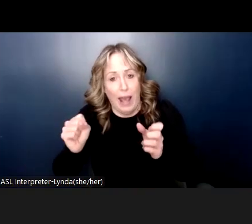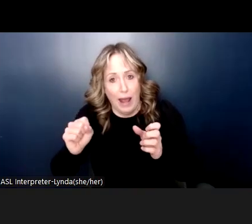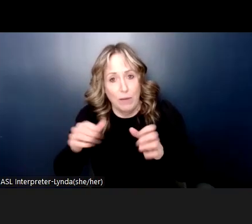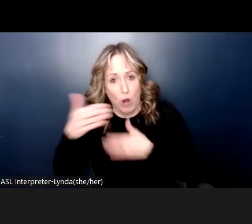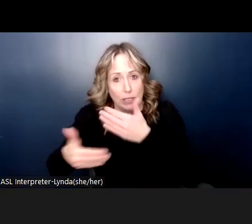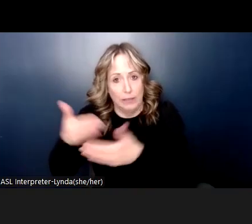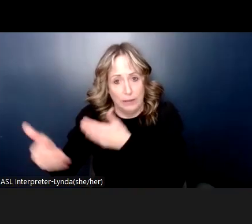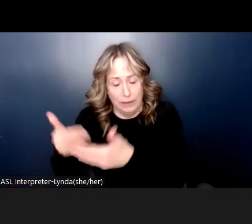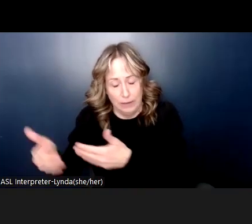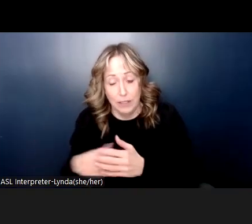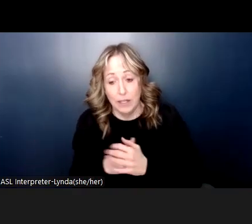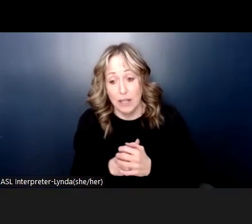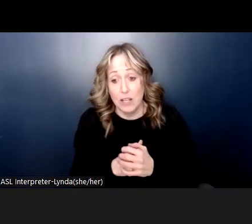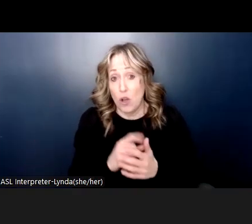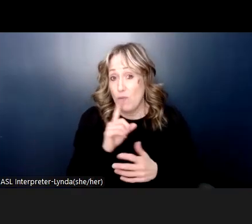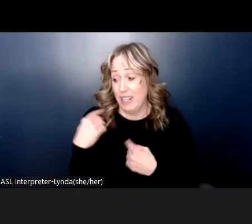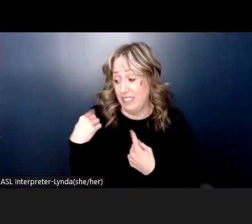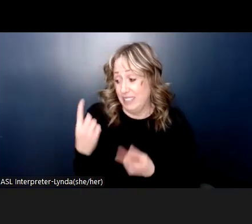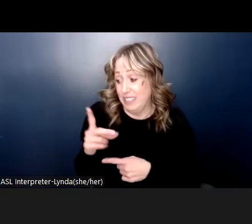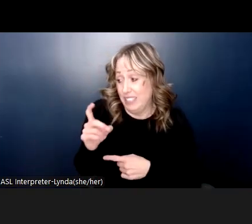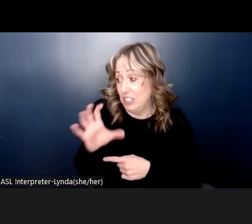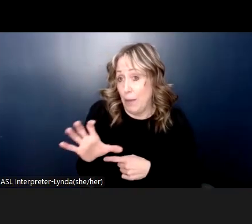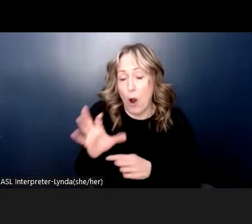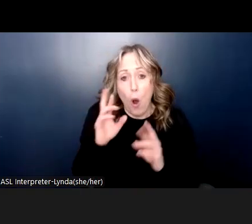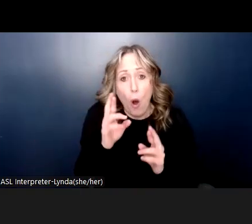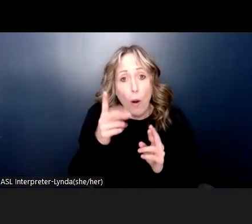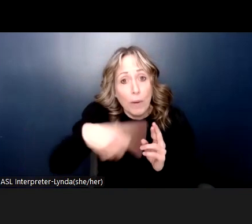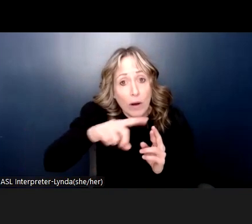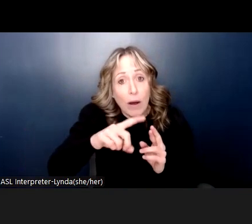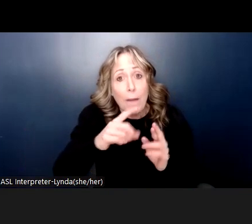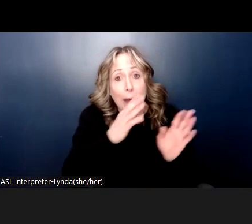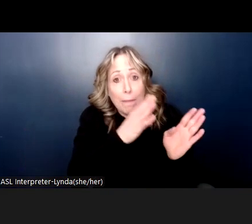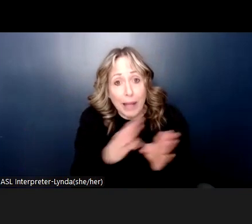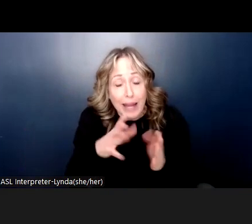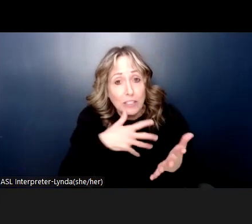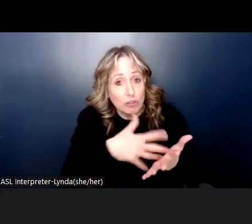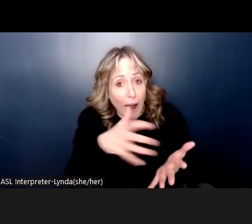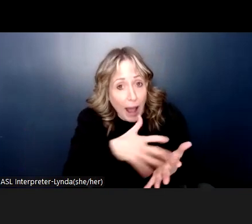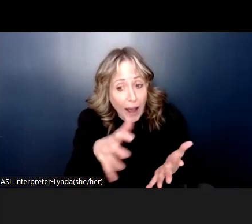all along, since December, we hope you've been cleaning up draft transactions that will never be needed again